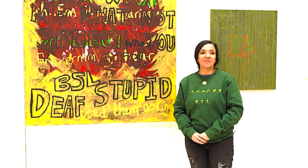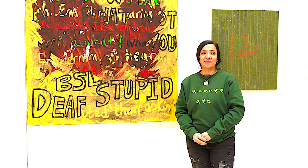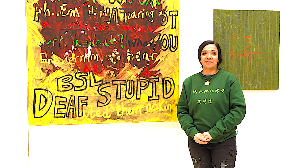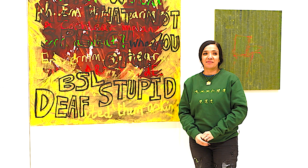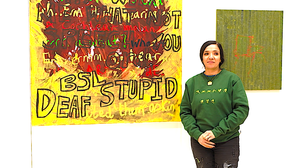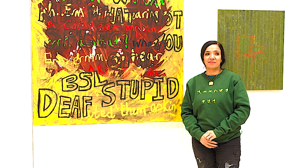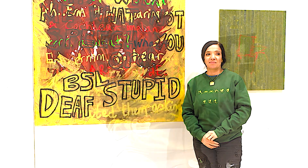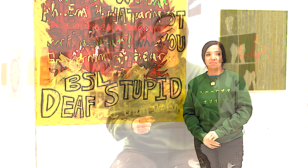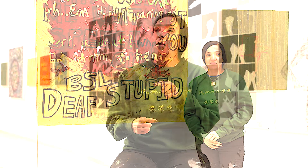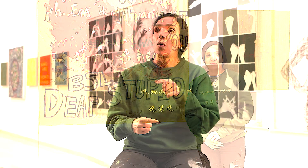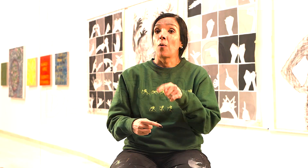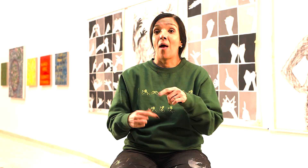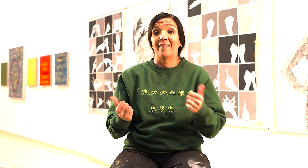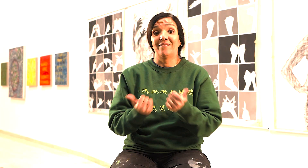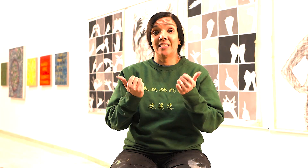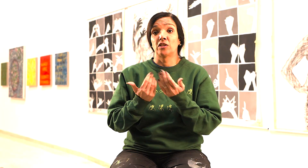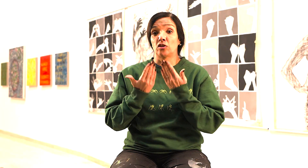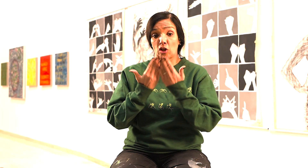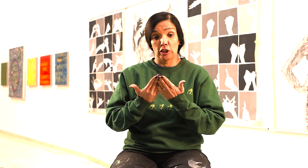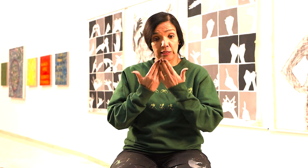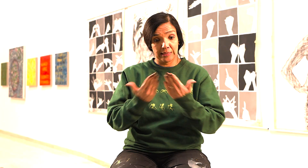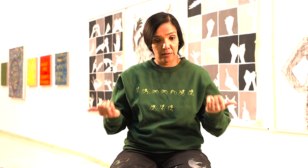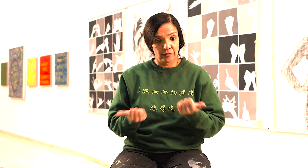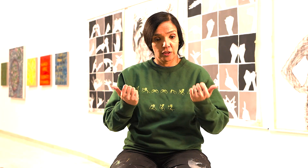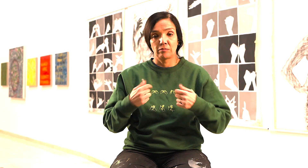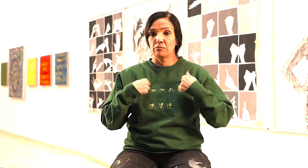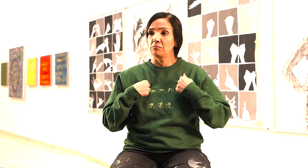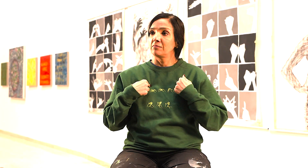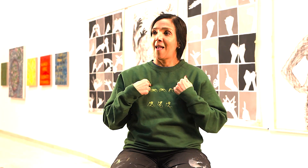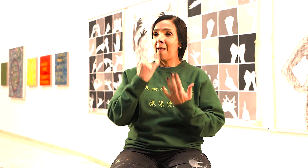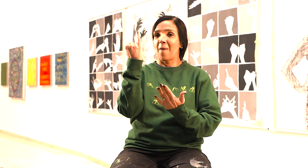but we'll see how long that lasts. When I finished studying--